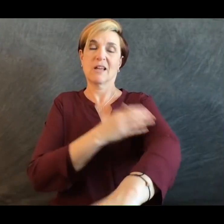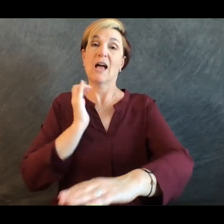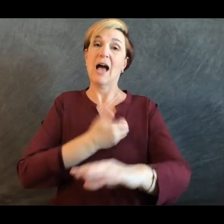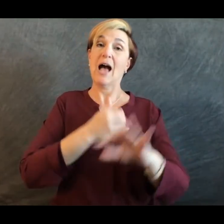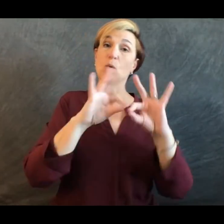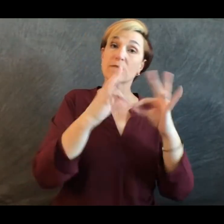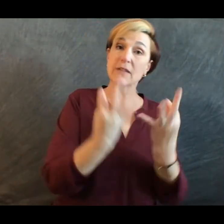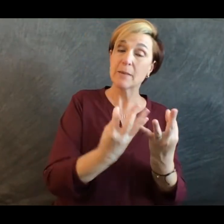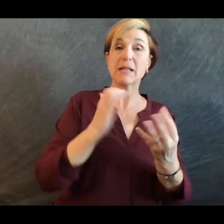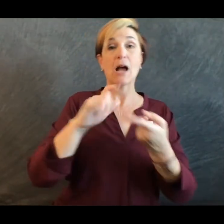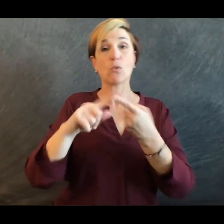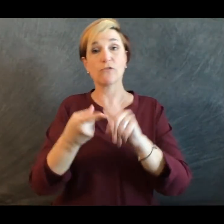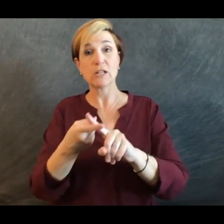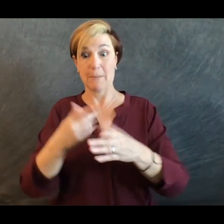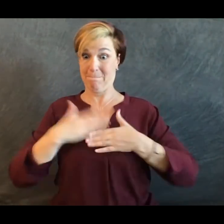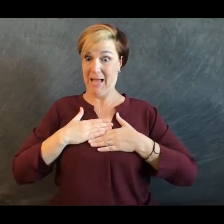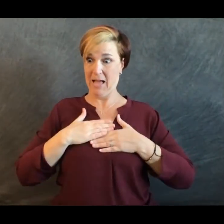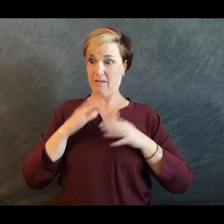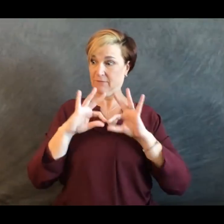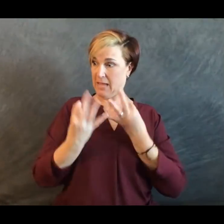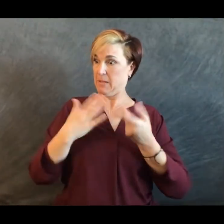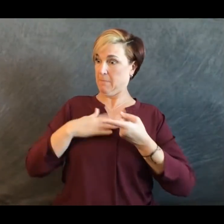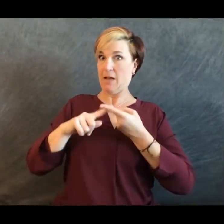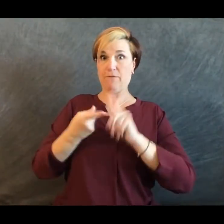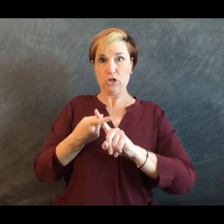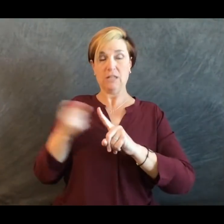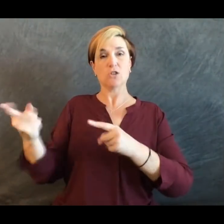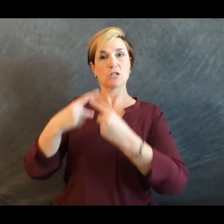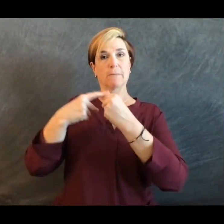friends depends on it